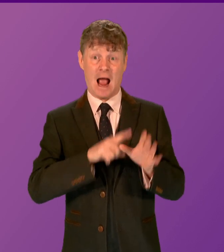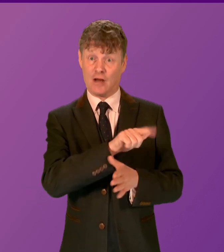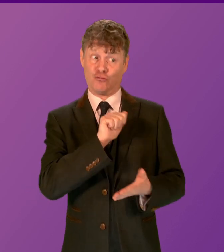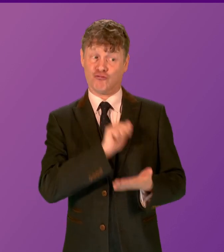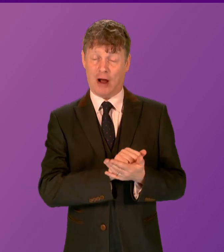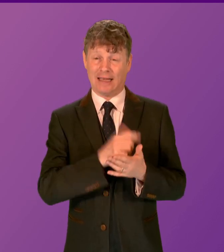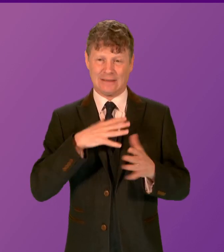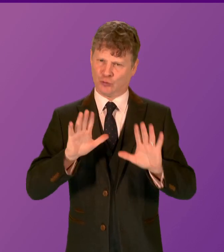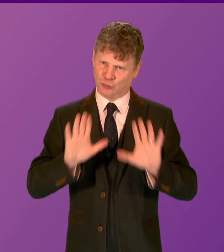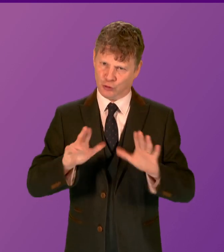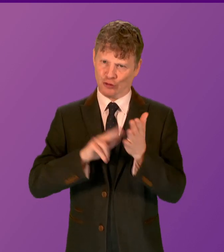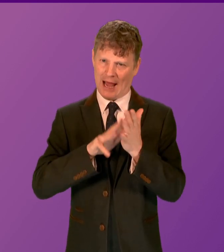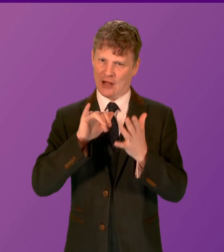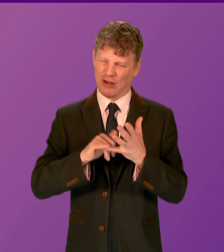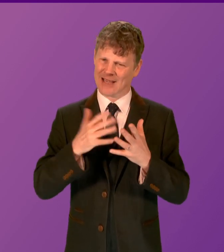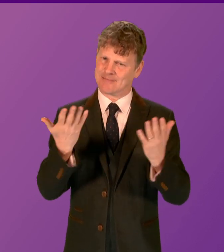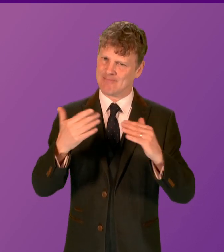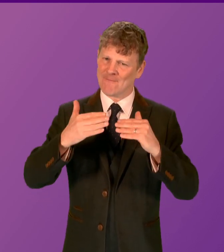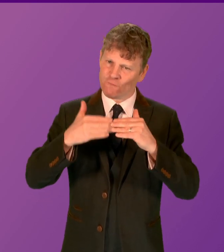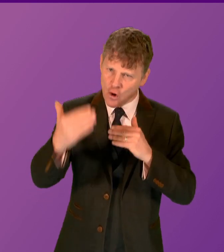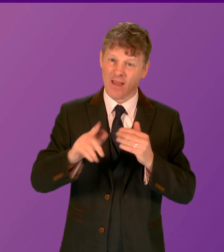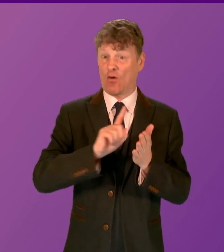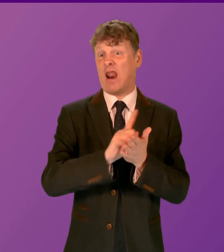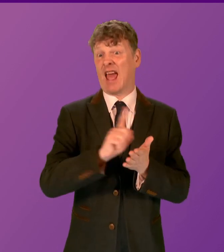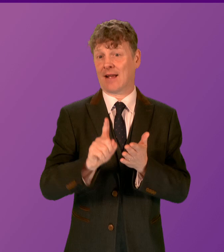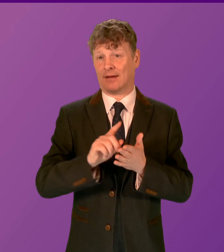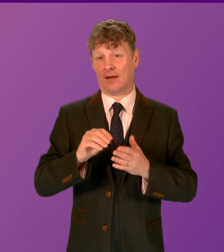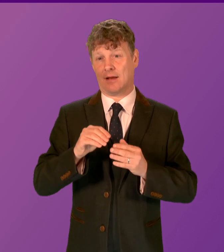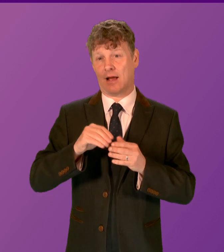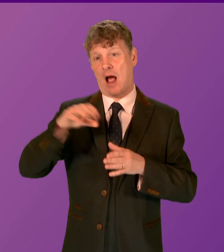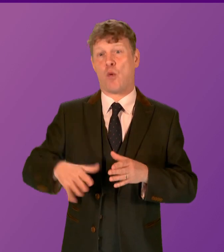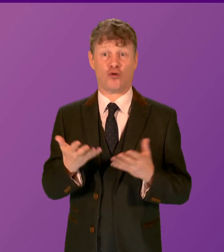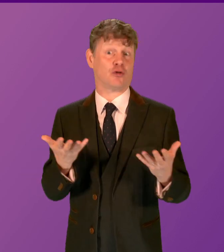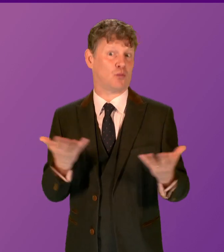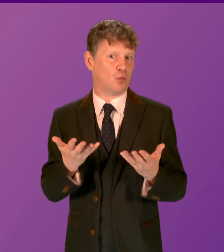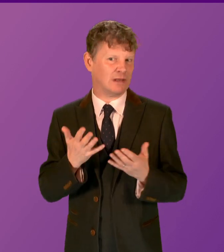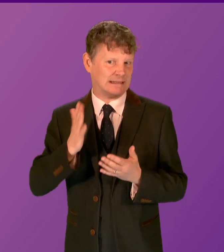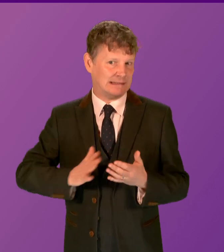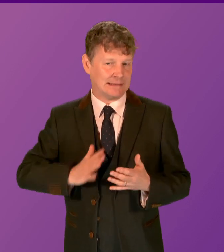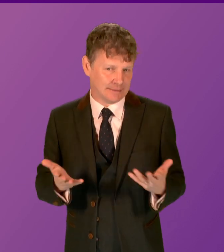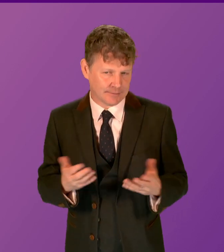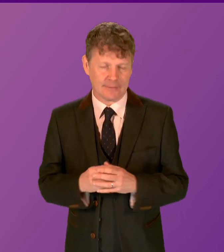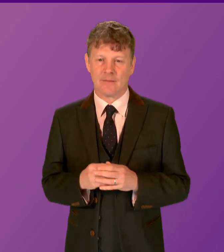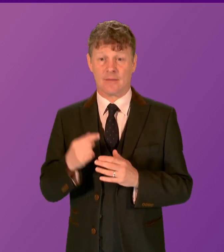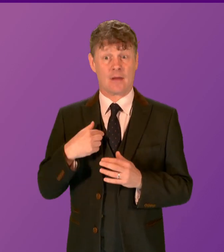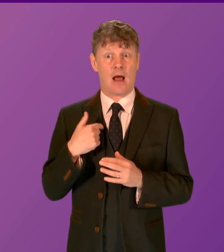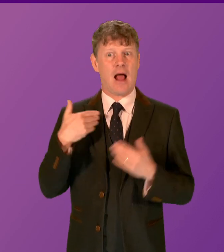can be done even further on later-term abortions, and I am happy to ensure that the Cabinet Secretary for NHS Recovery, Health and Social Care writes to her with further details of